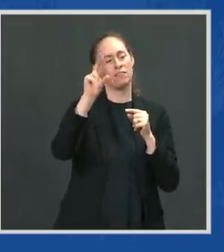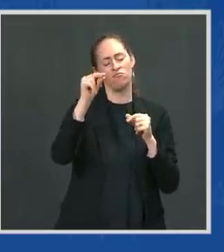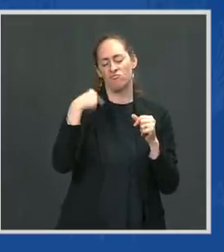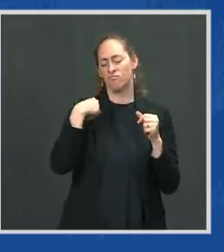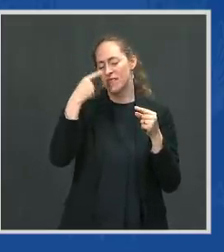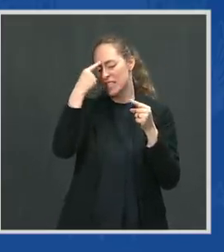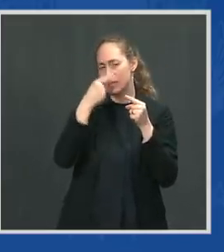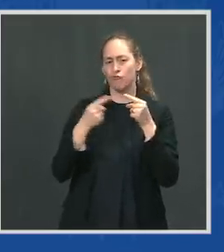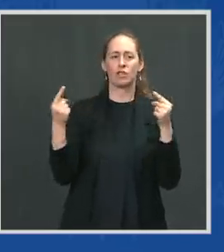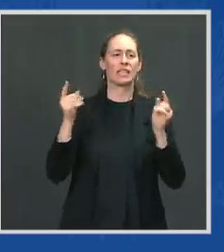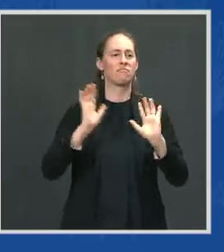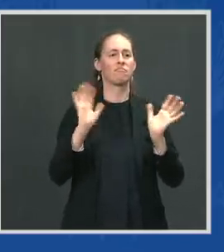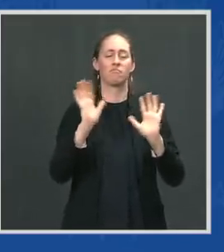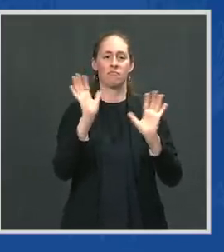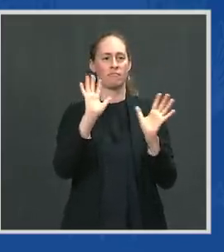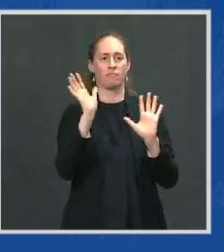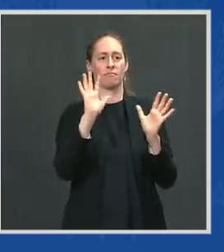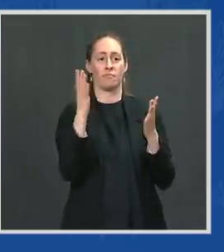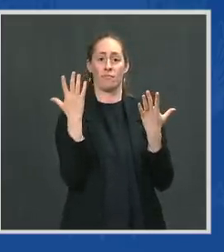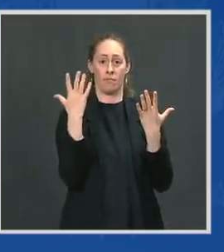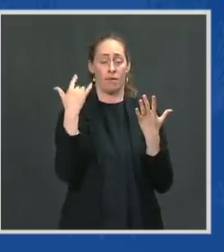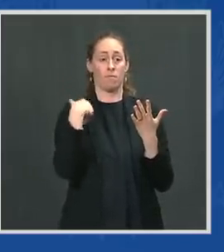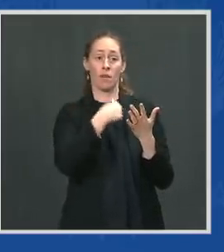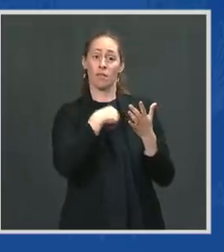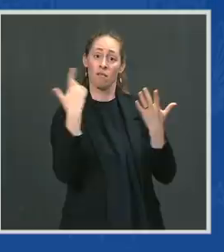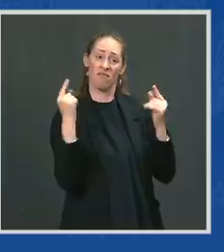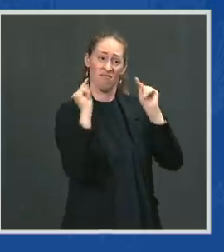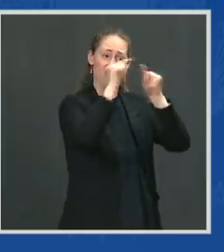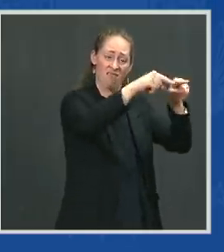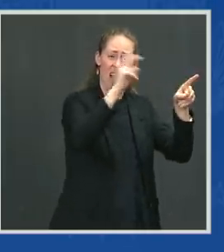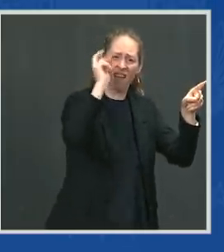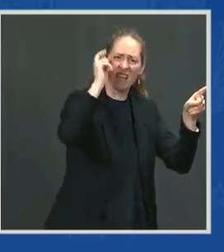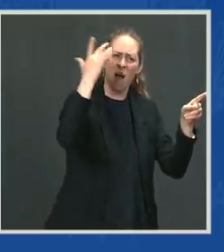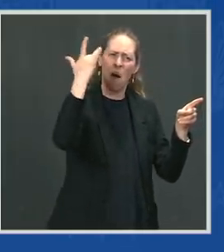We went to Afghanistan because of a horrific attack that happened 20 years ago.